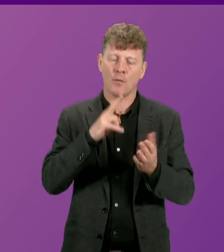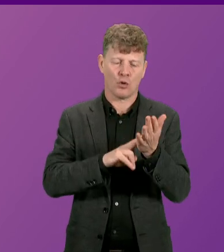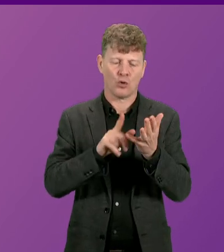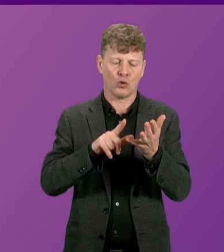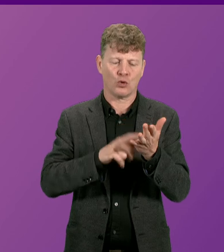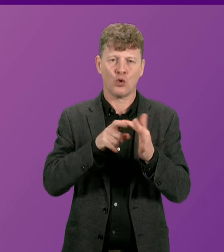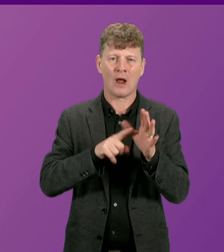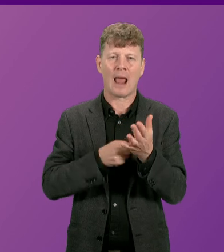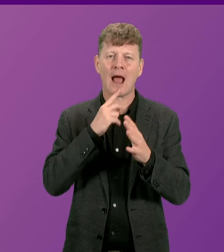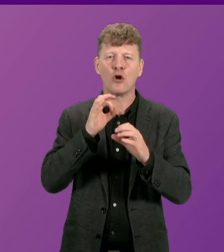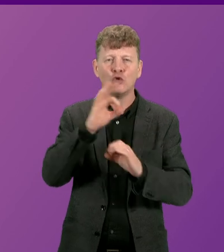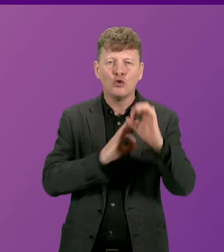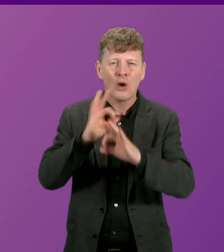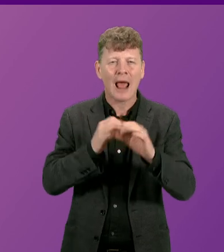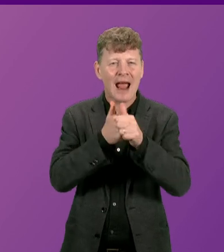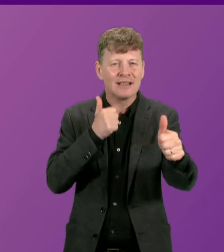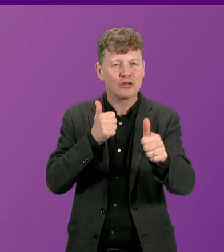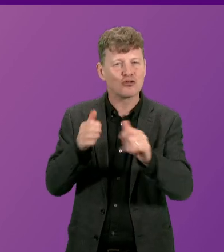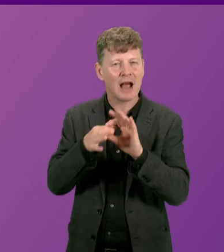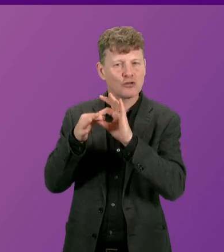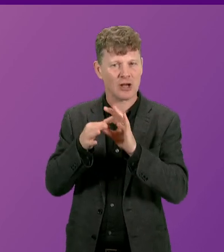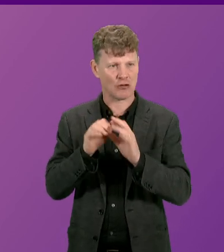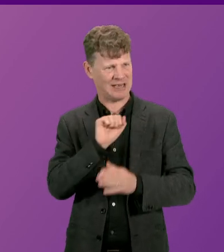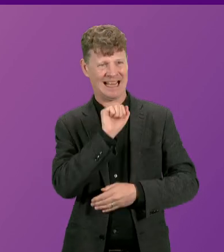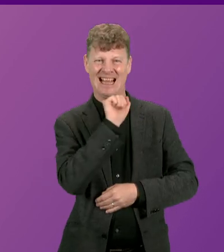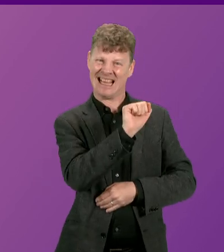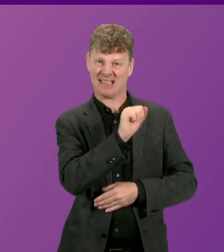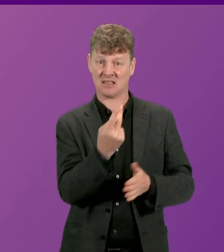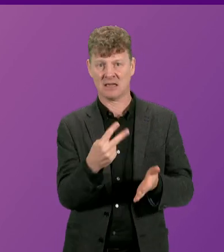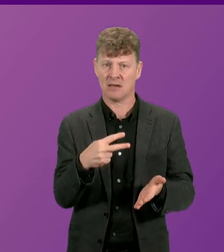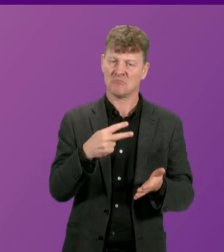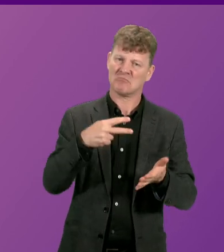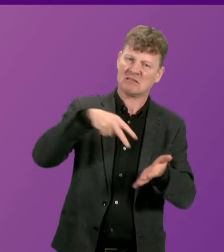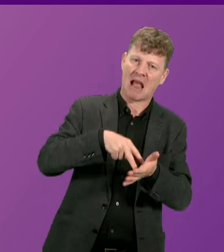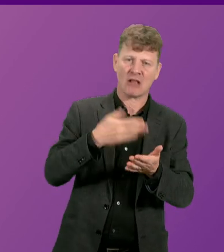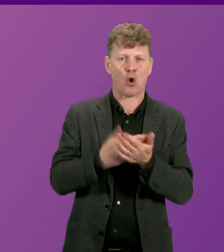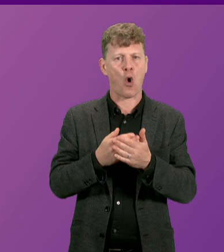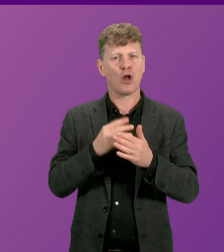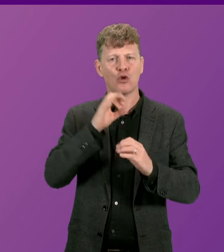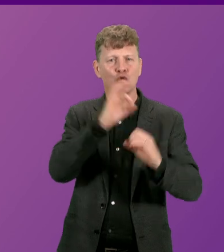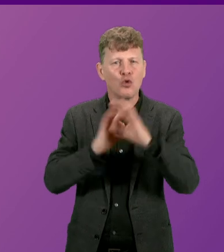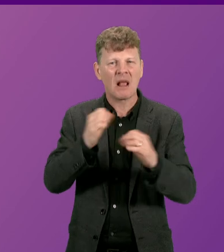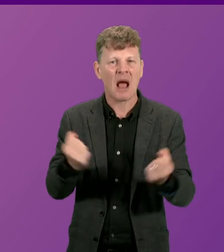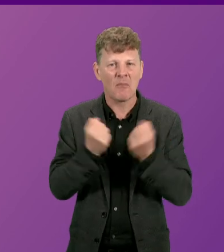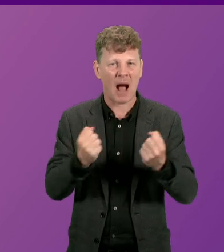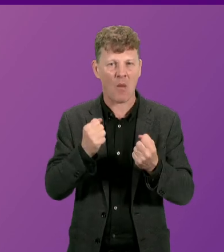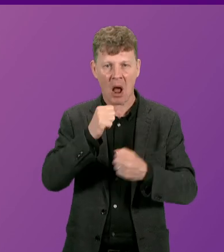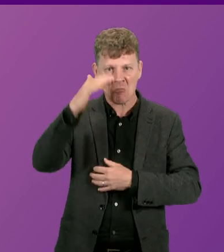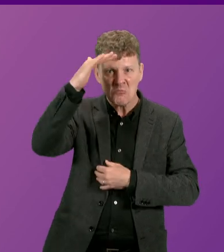Association that his stance on nuclear power is “hopelessly ideological and anti-science”.